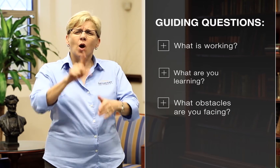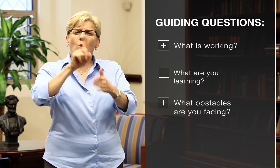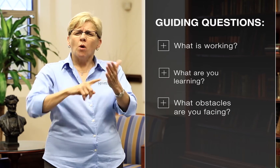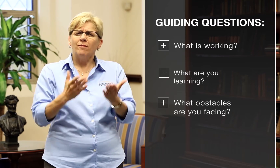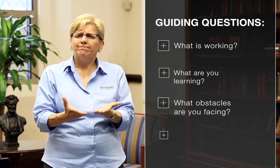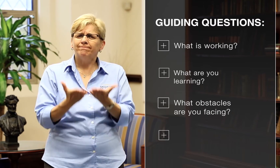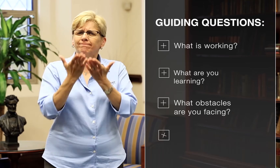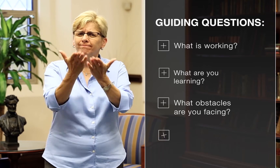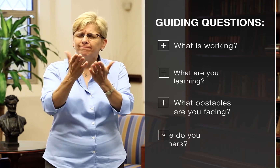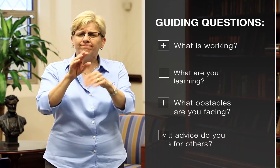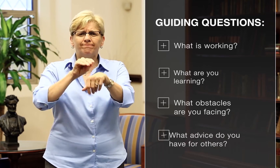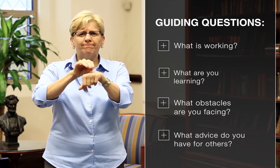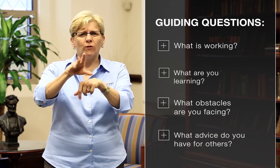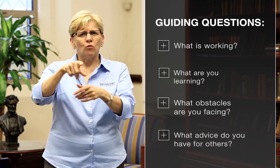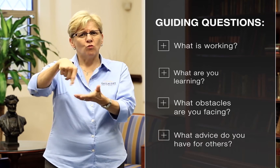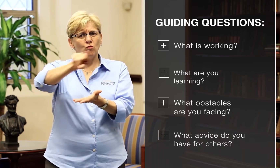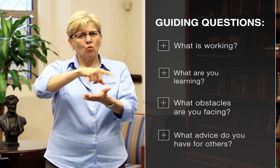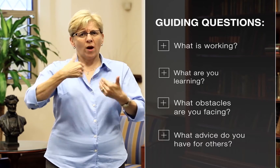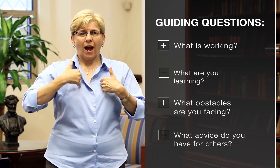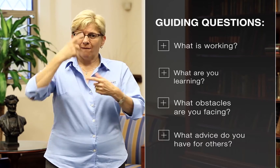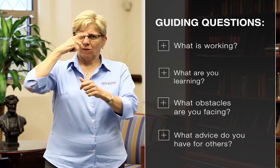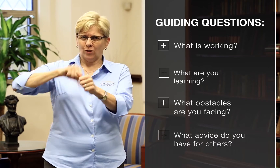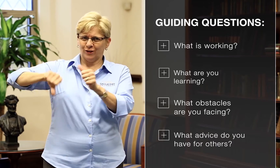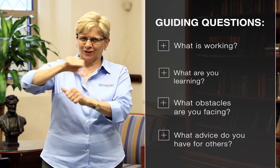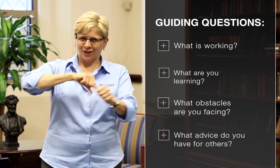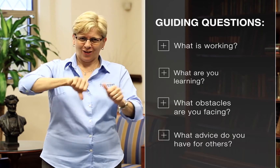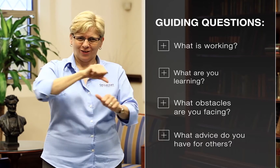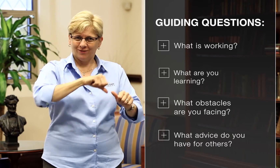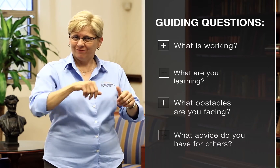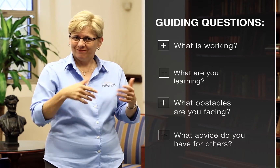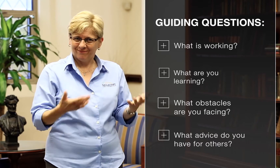What advice do you have for others?